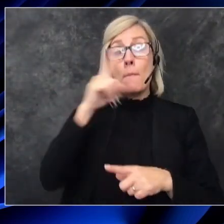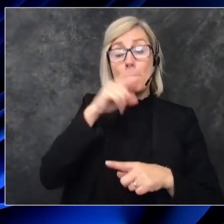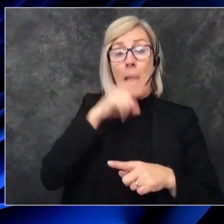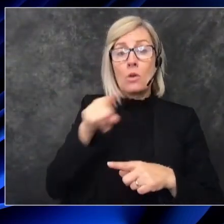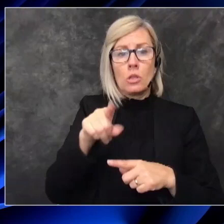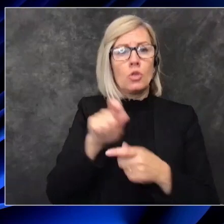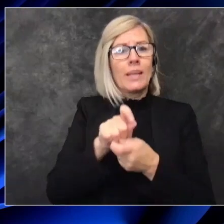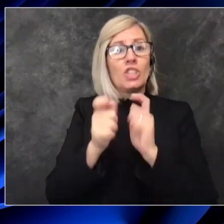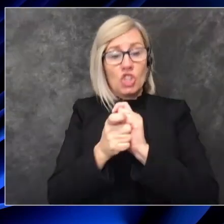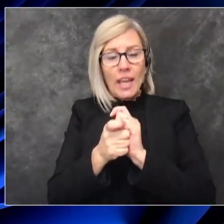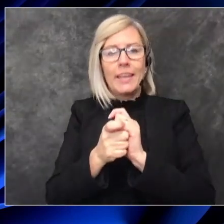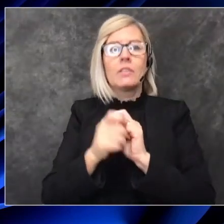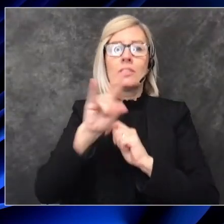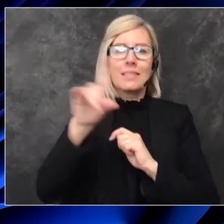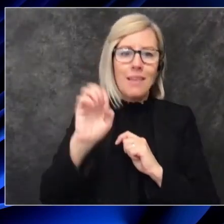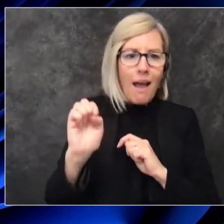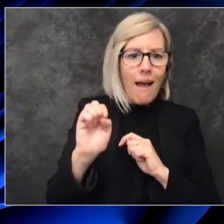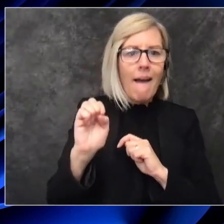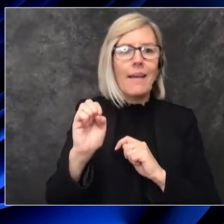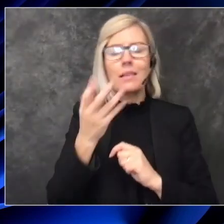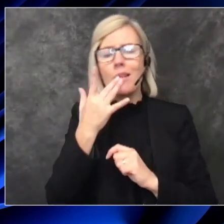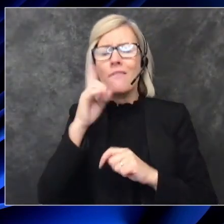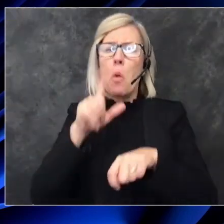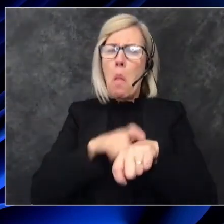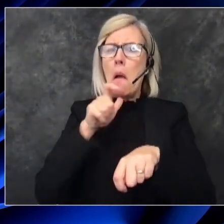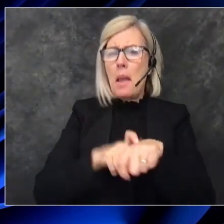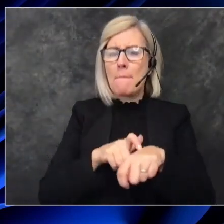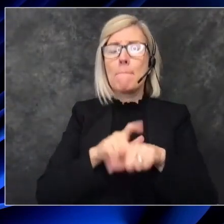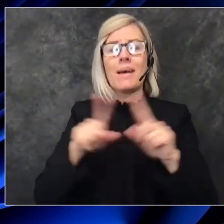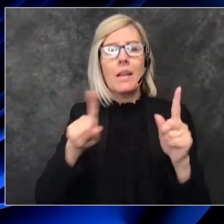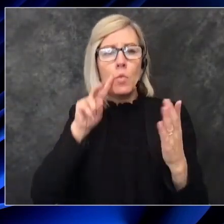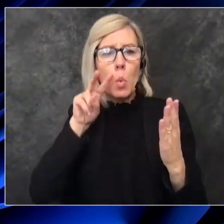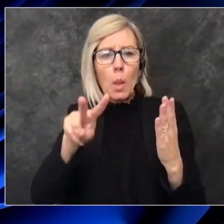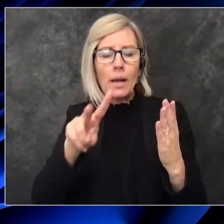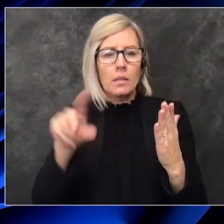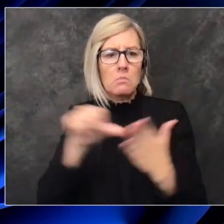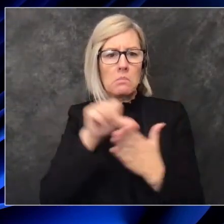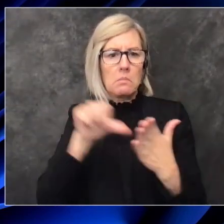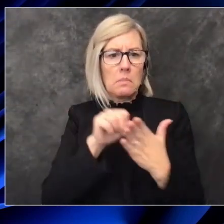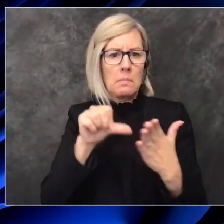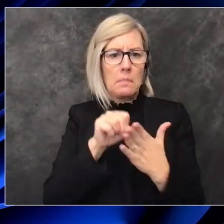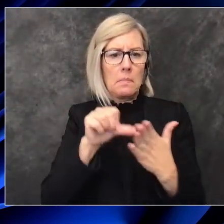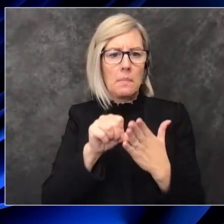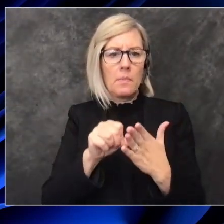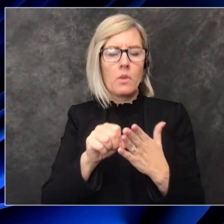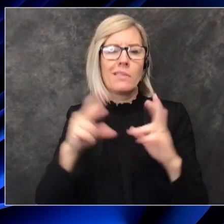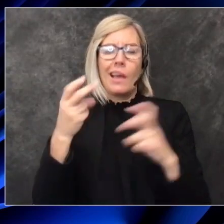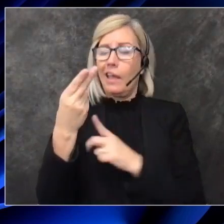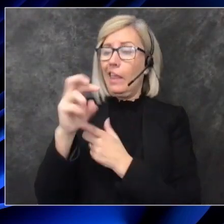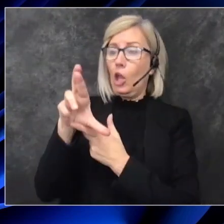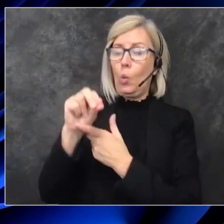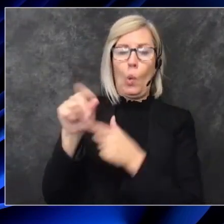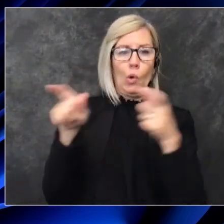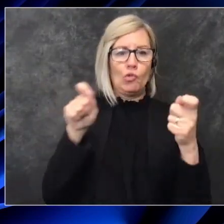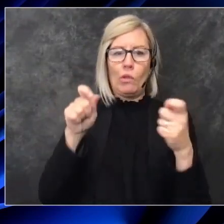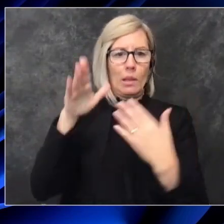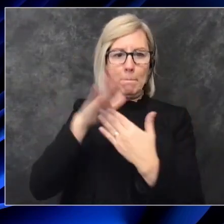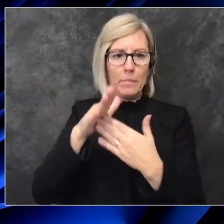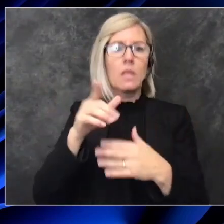color of mouse pointer for a long time, but if you look at this page like there's now what we call a hero control at the top and it makes it very easy to distinguish.